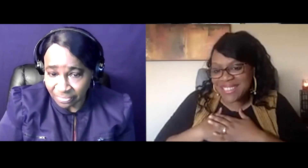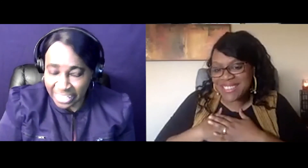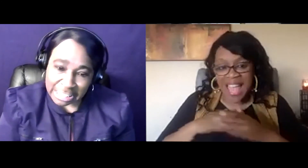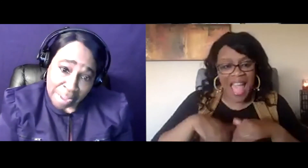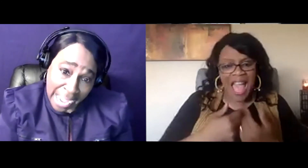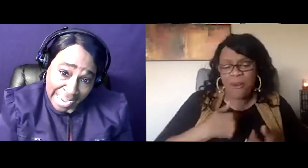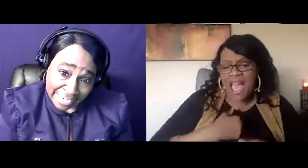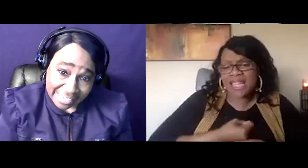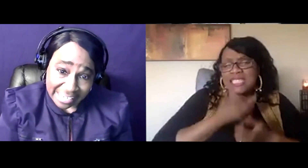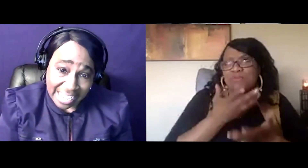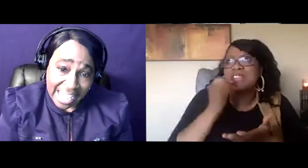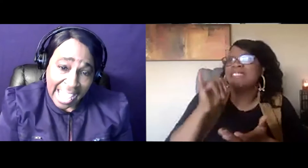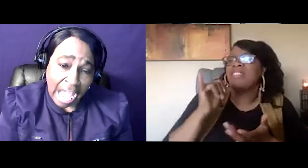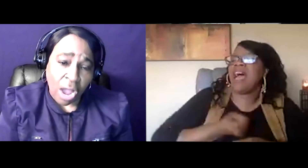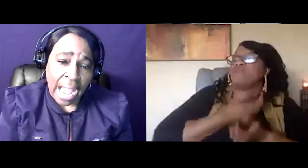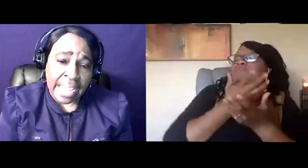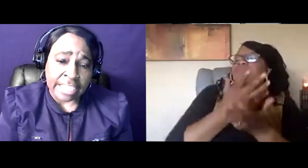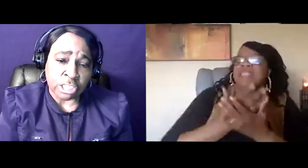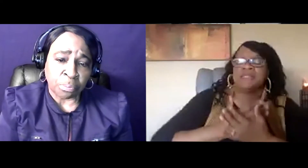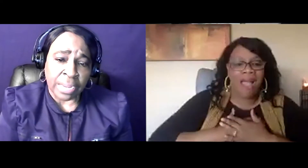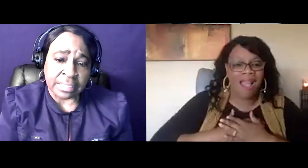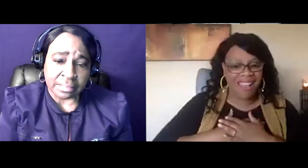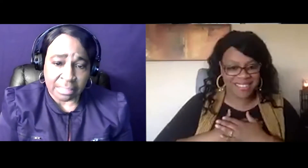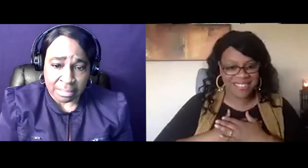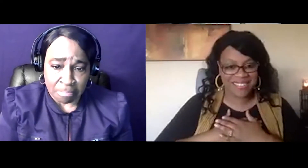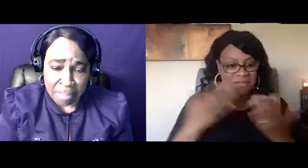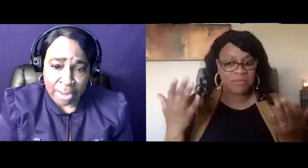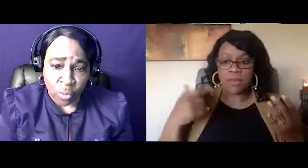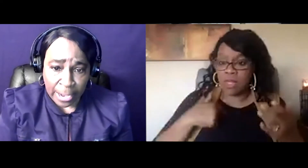That's my, how I express my way.